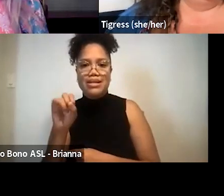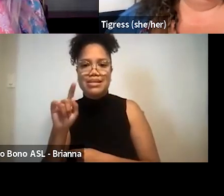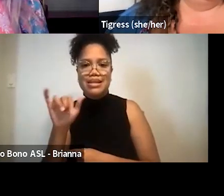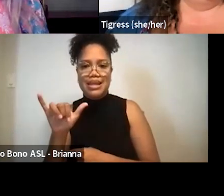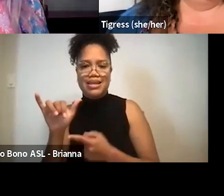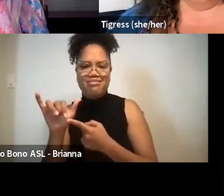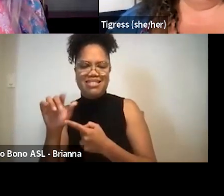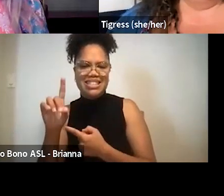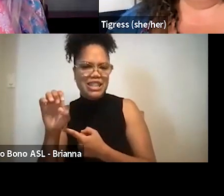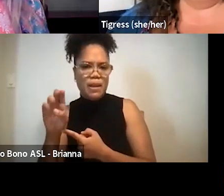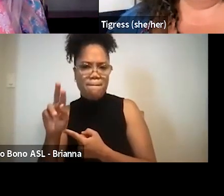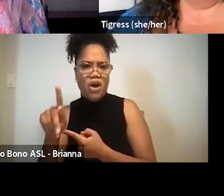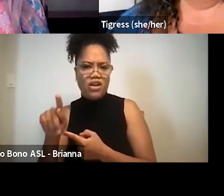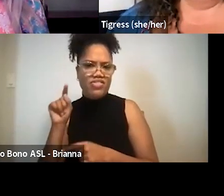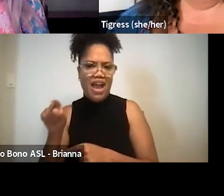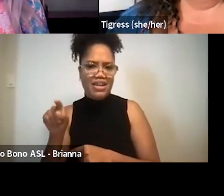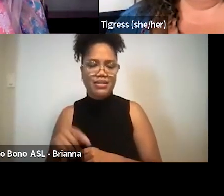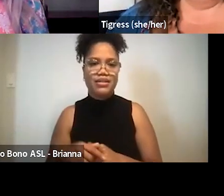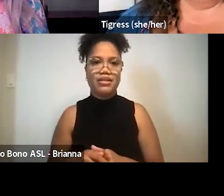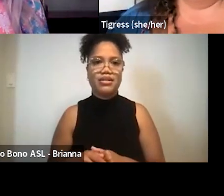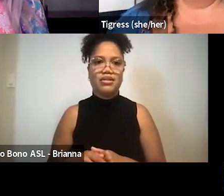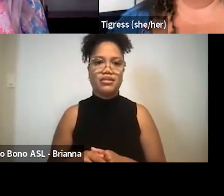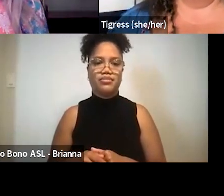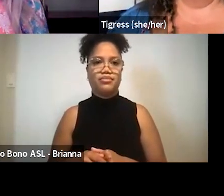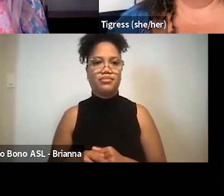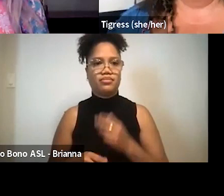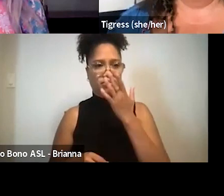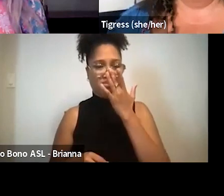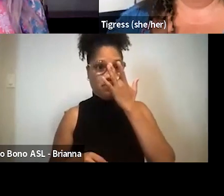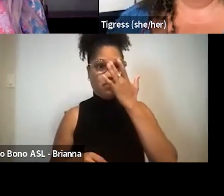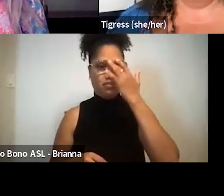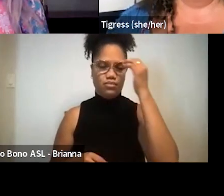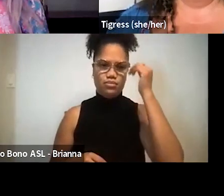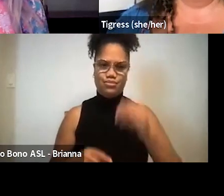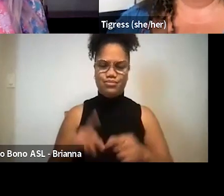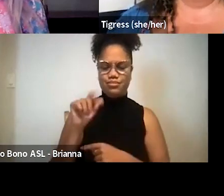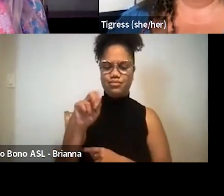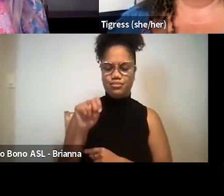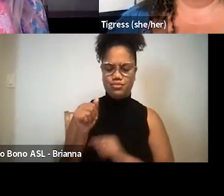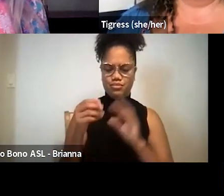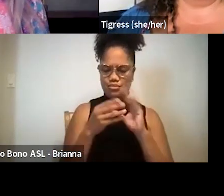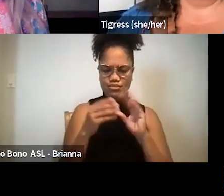Mm hmm. I would. I, i if I'm. I don't know if I'm understanding the question entirely